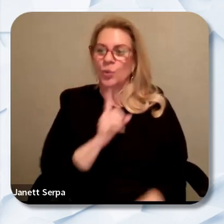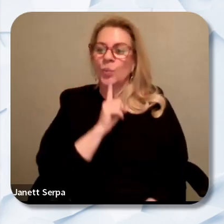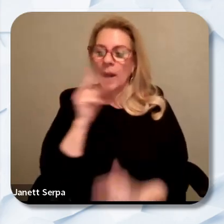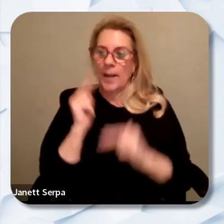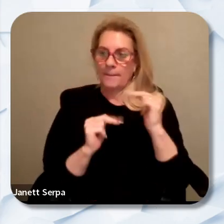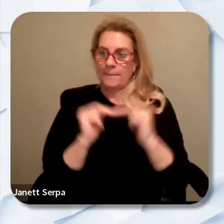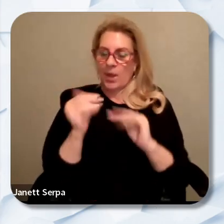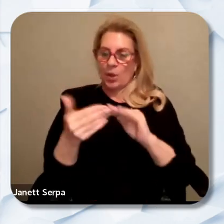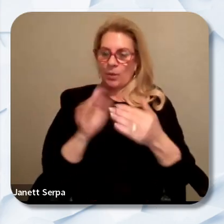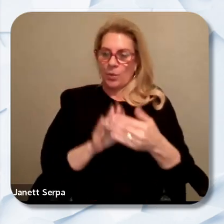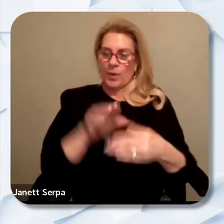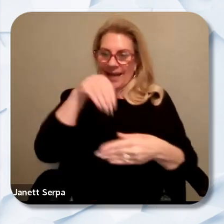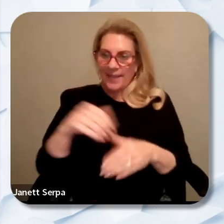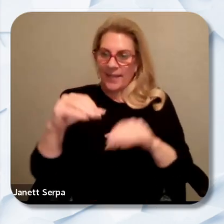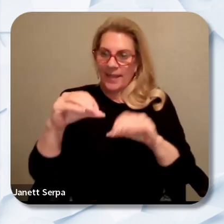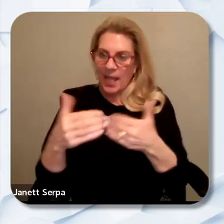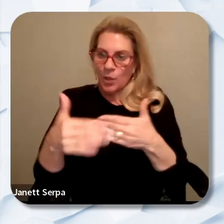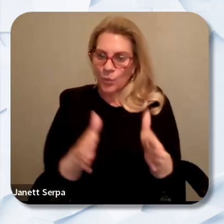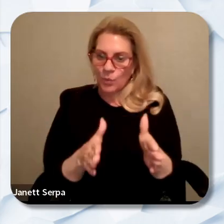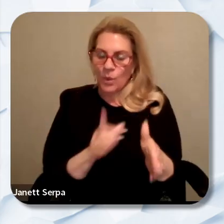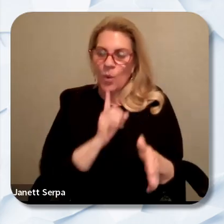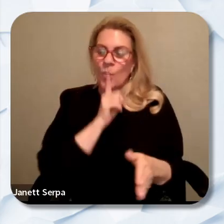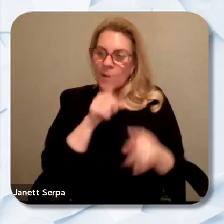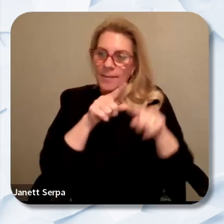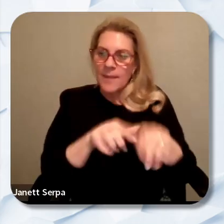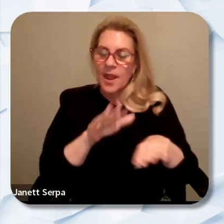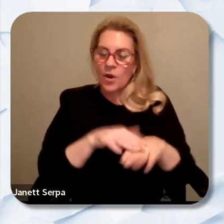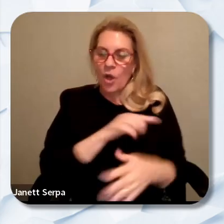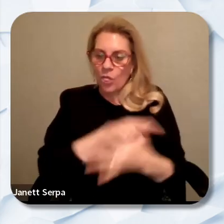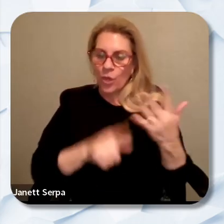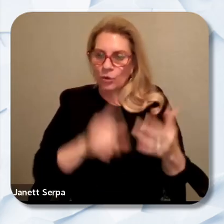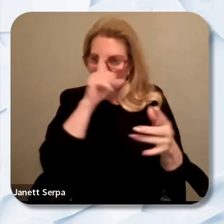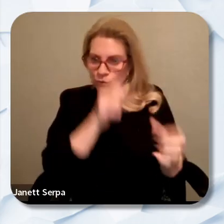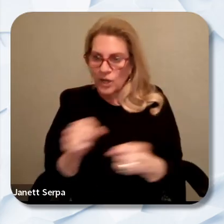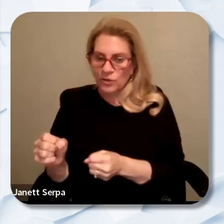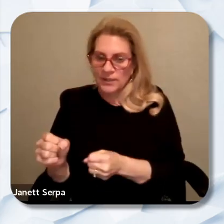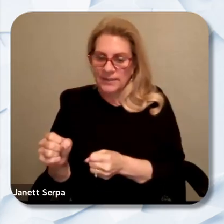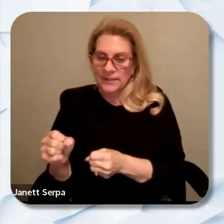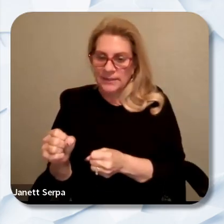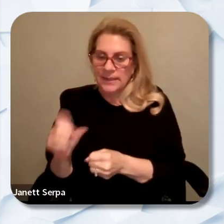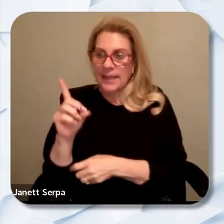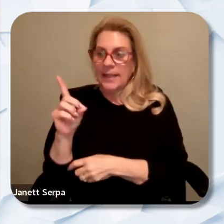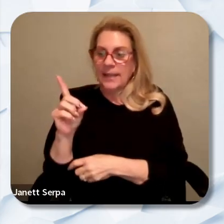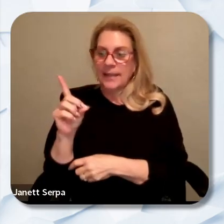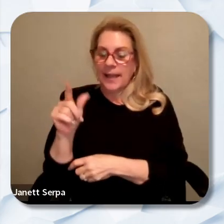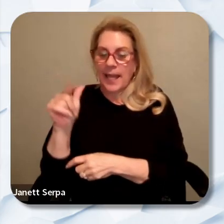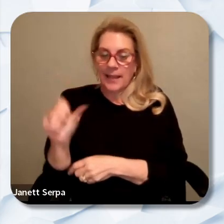community in classrooms and really lean into those dimension strategies. Dallas ISD also implements